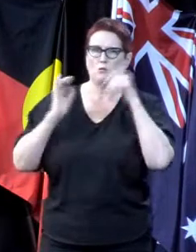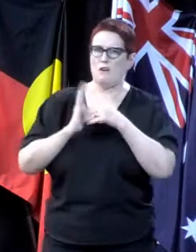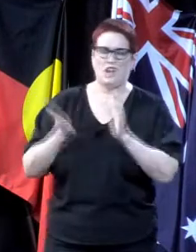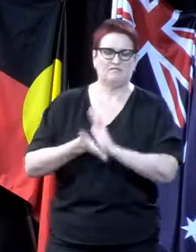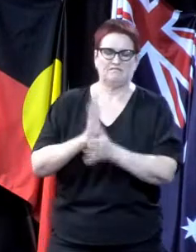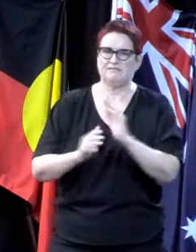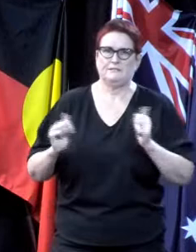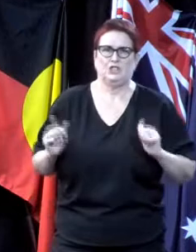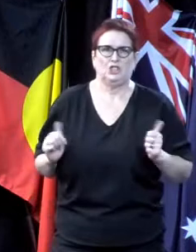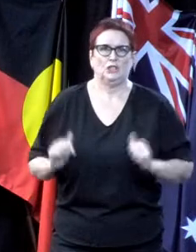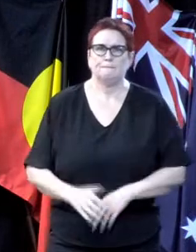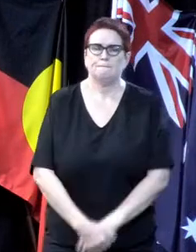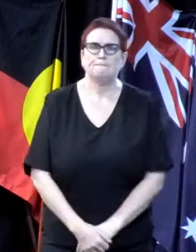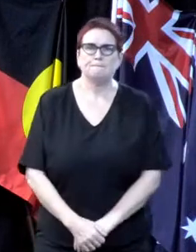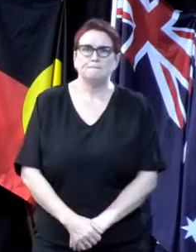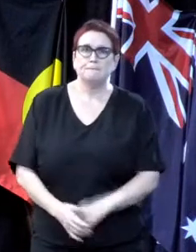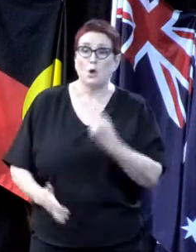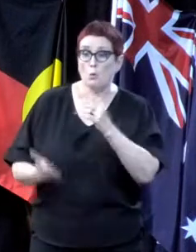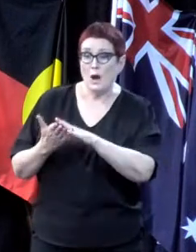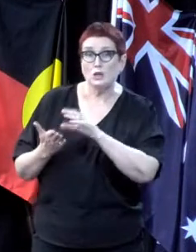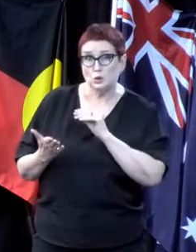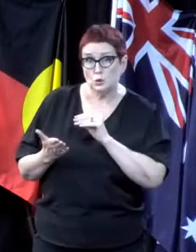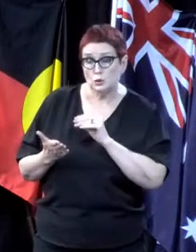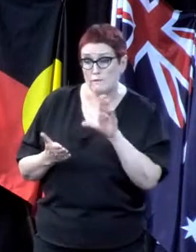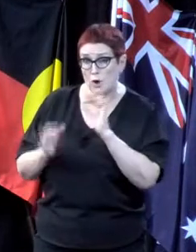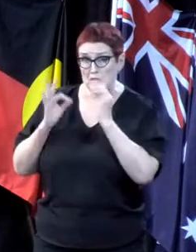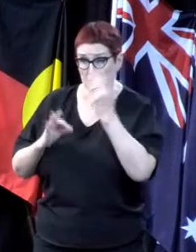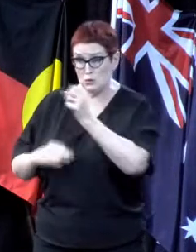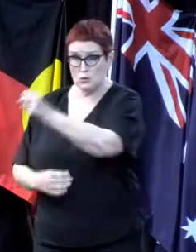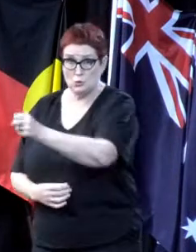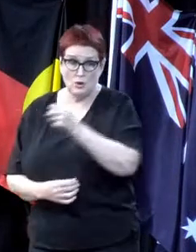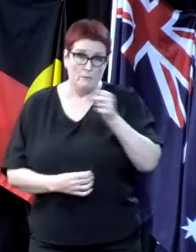We did have a student that came from a special school to our school,